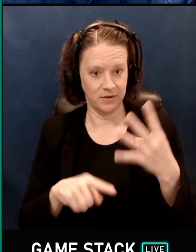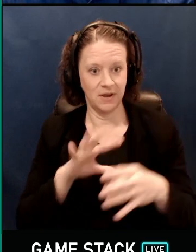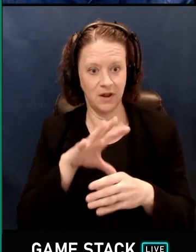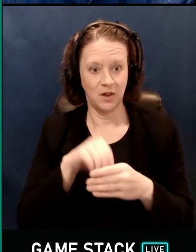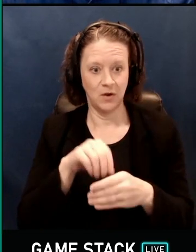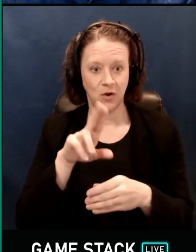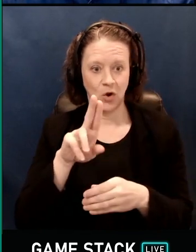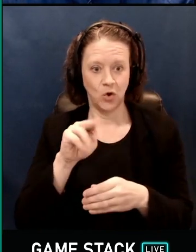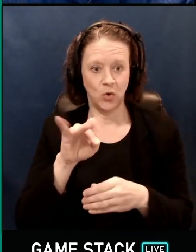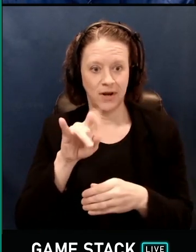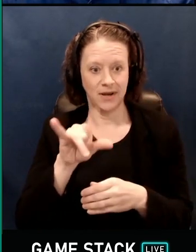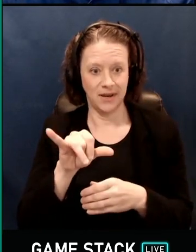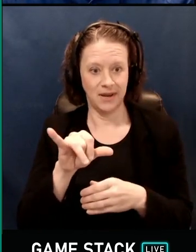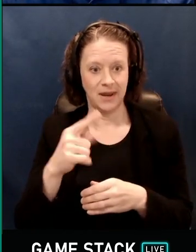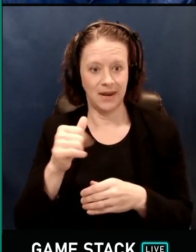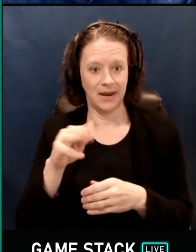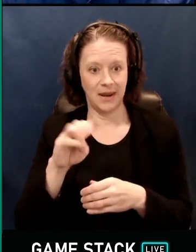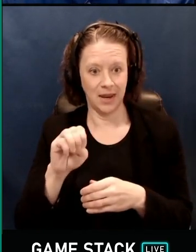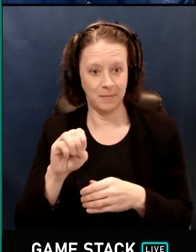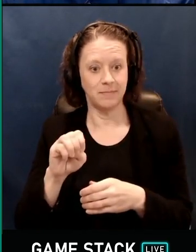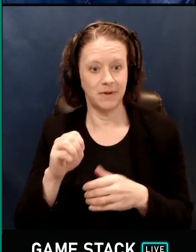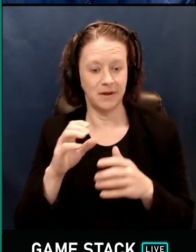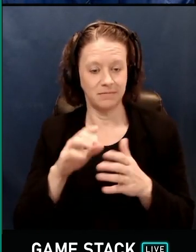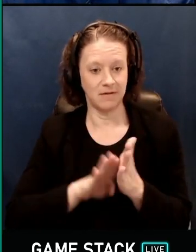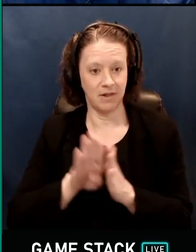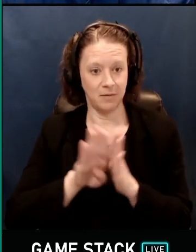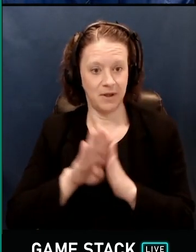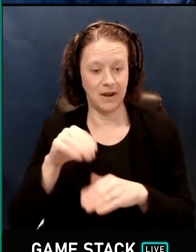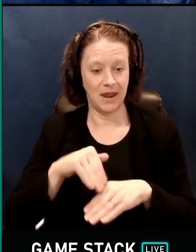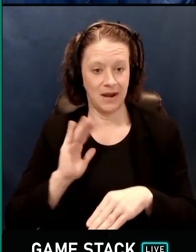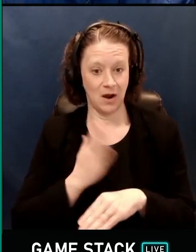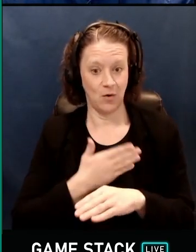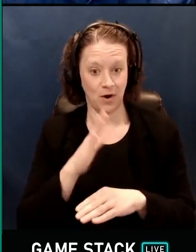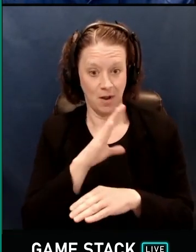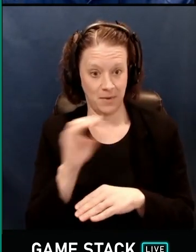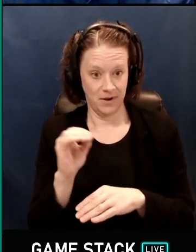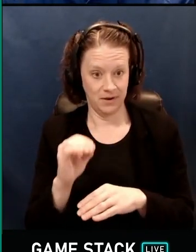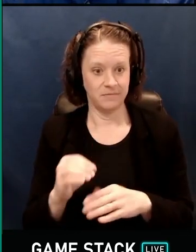development at our company, and Unity with the server licensing,